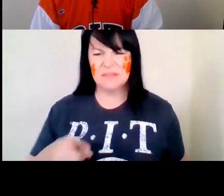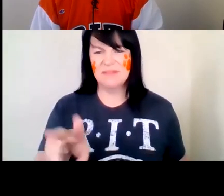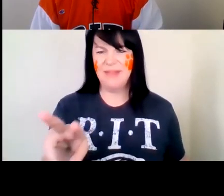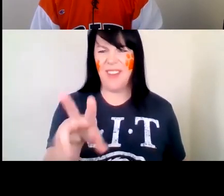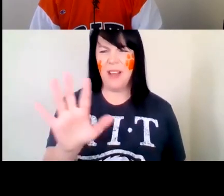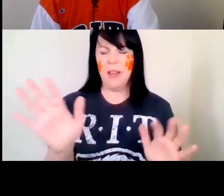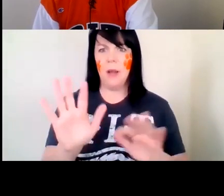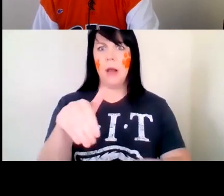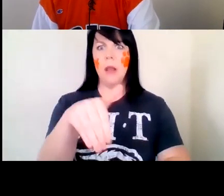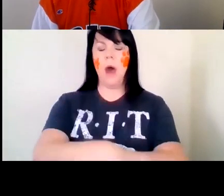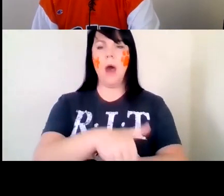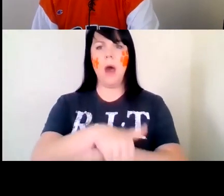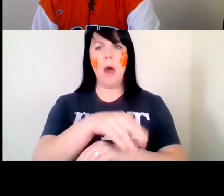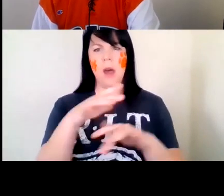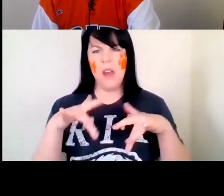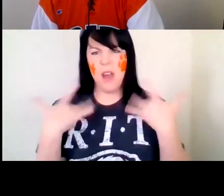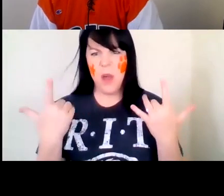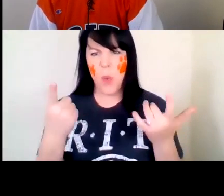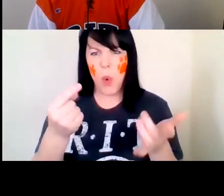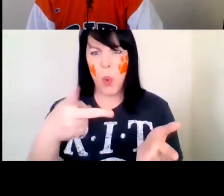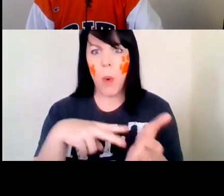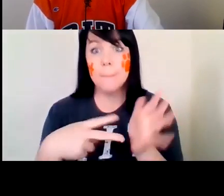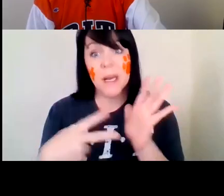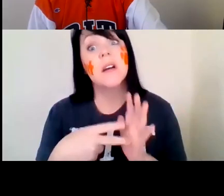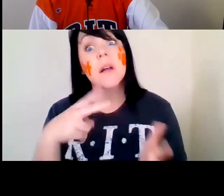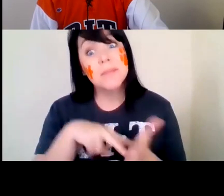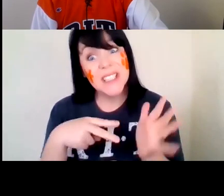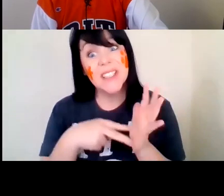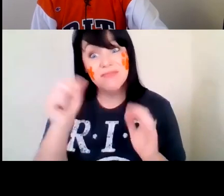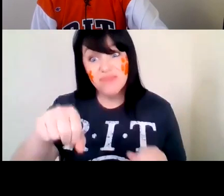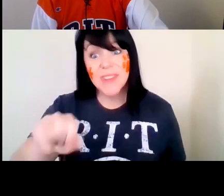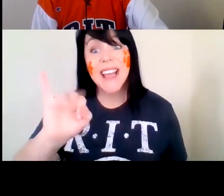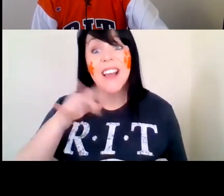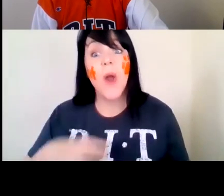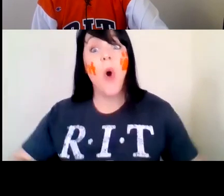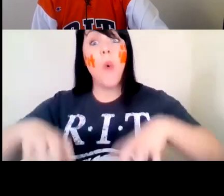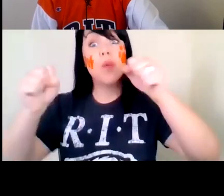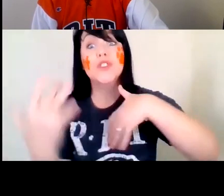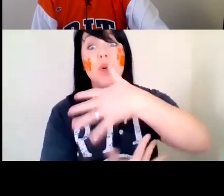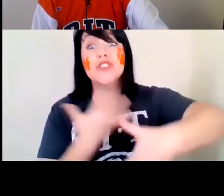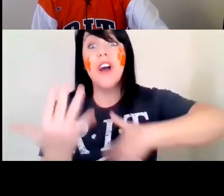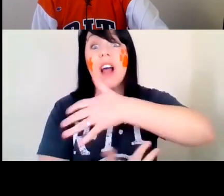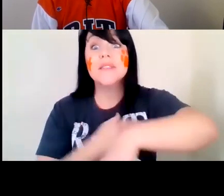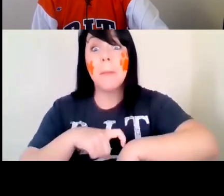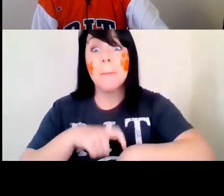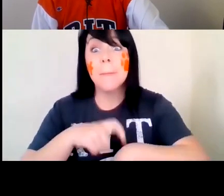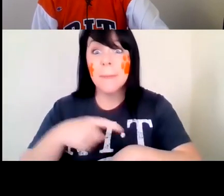Michelle: A night event?! You’ll be like, “What do you mean?!” If we are able to host a social time,